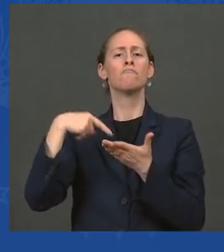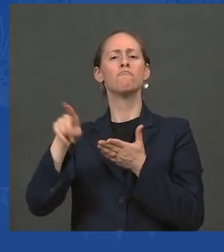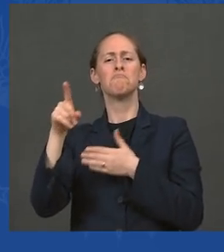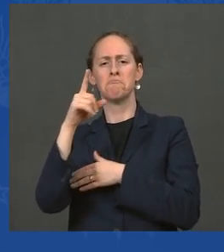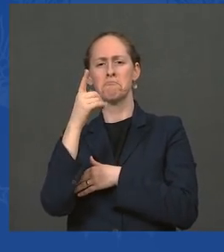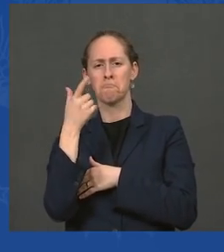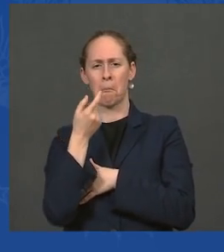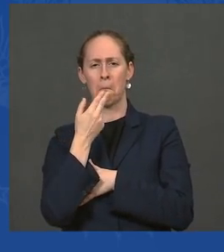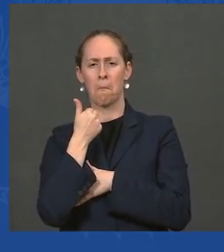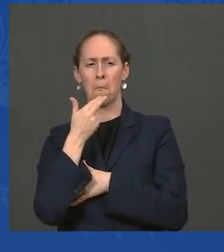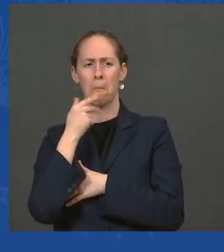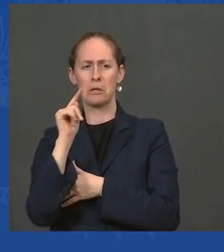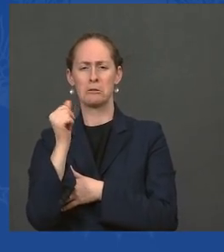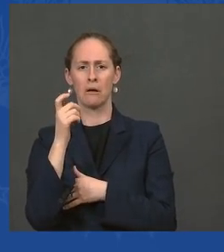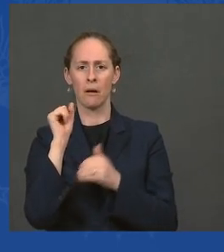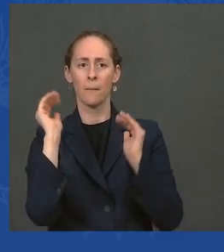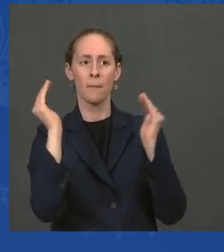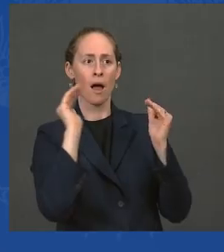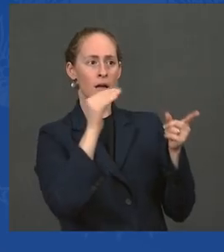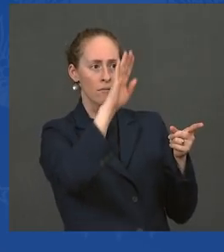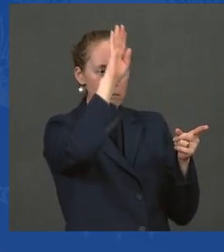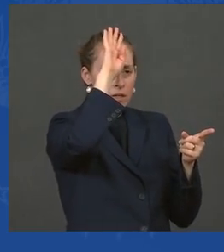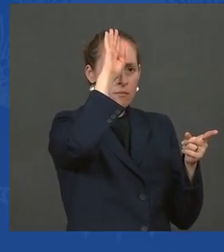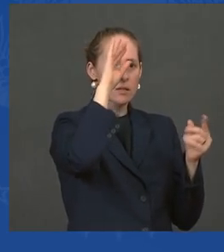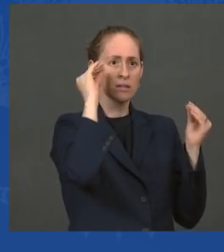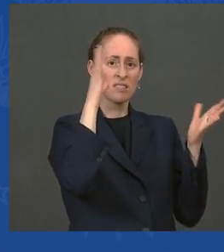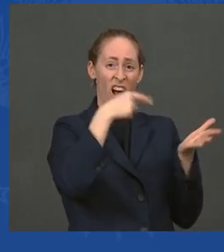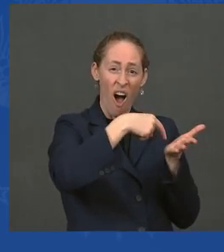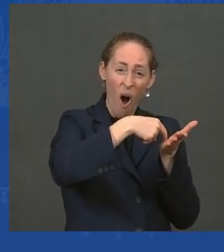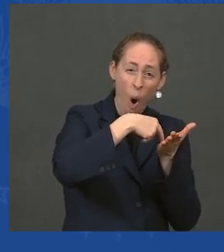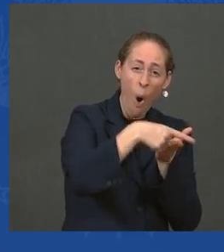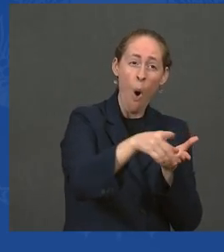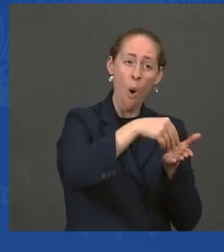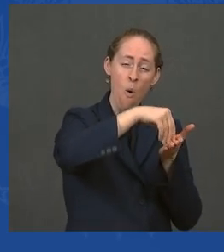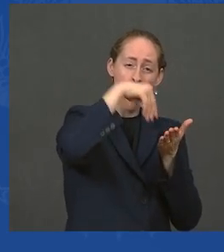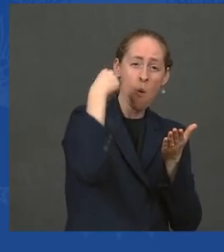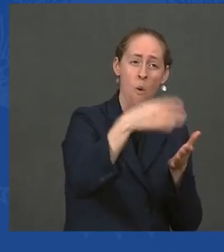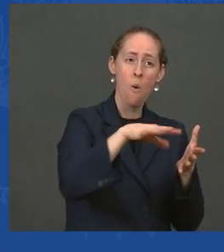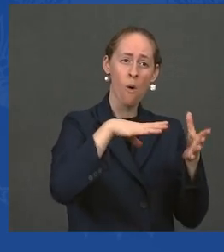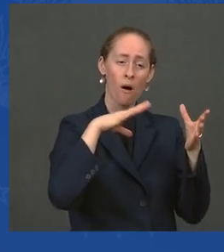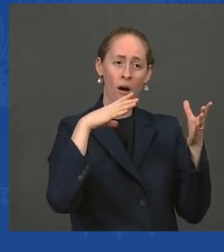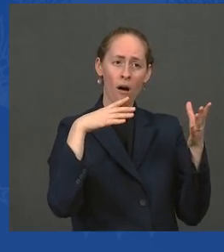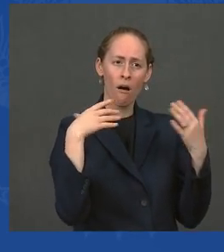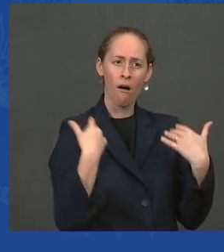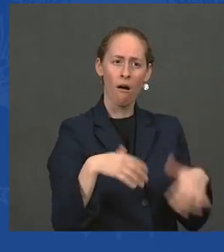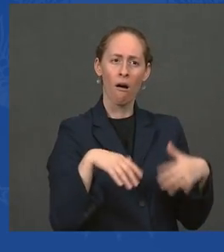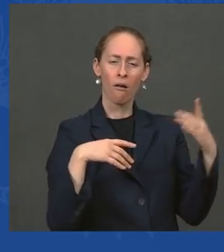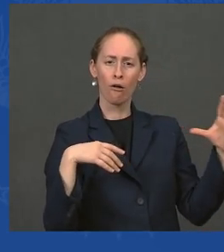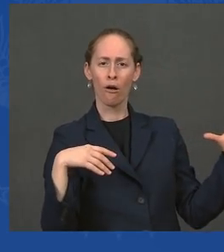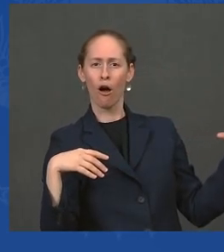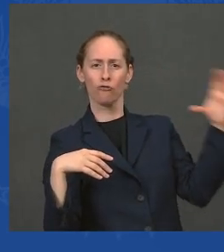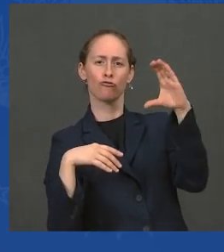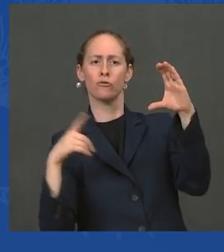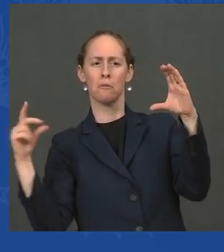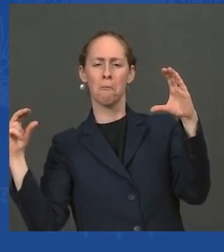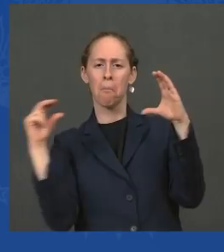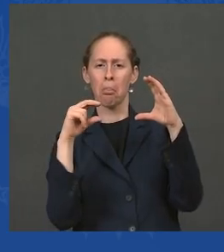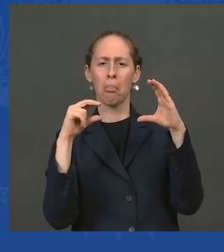and a firefighter as a percent of taxes you pay -- lower. As I said, 55 of our largest corporations